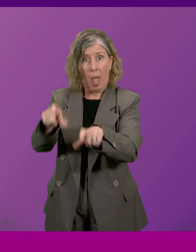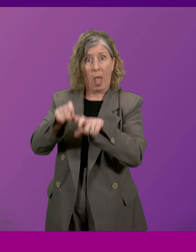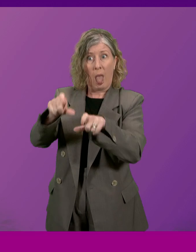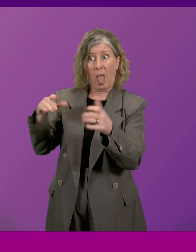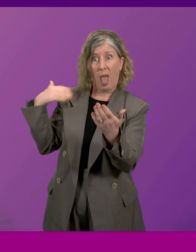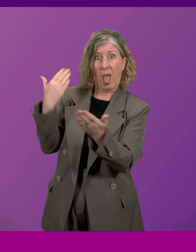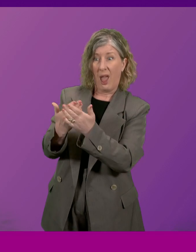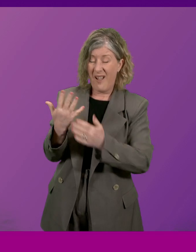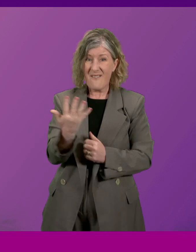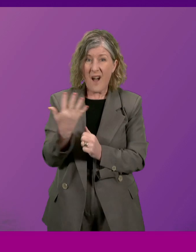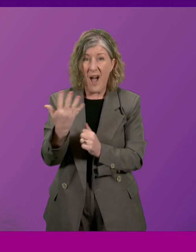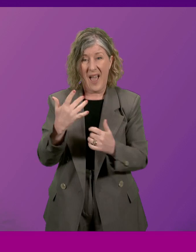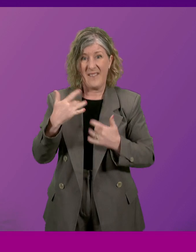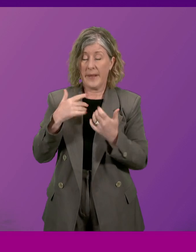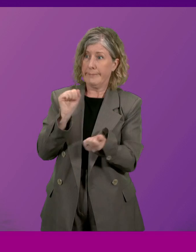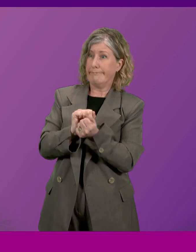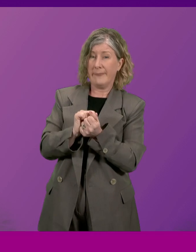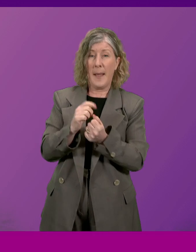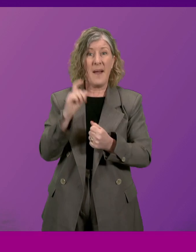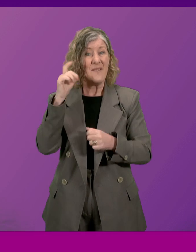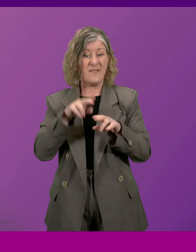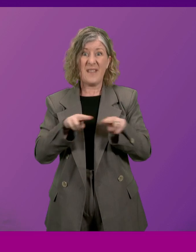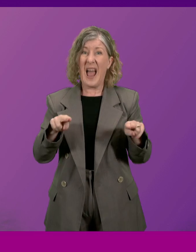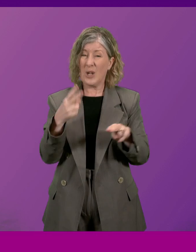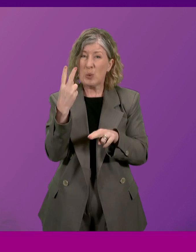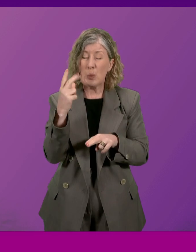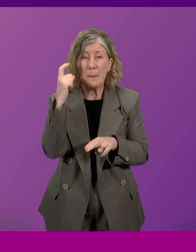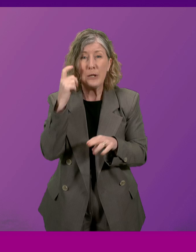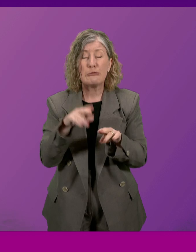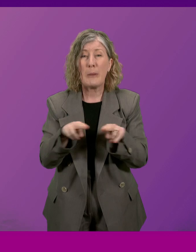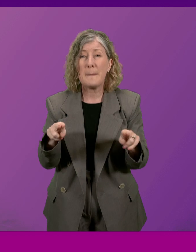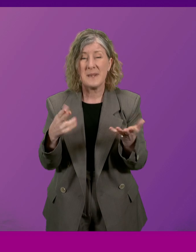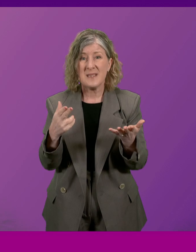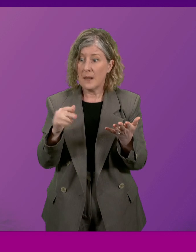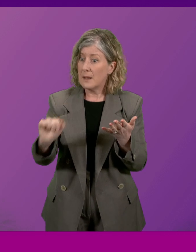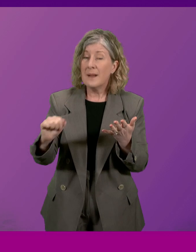a two-bedroom flat. Despite Mariam’s efforts, her daughter, who dreamed of being a dentist,